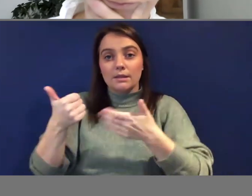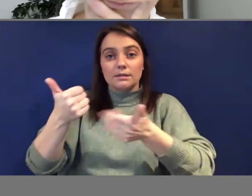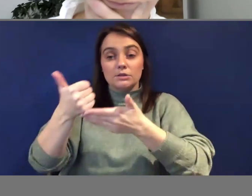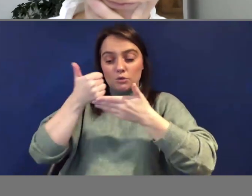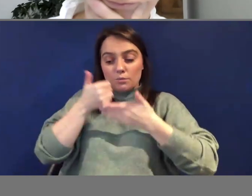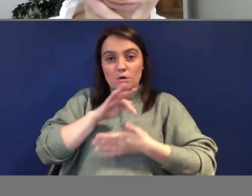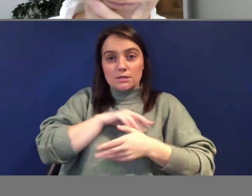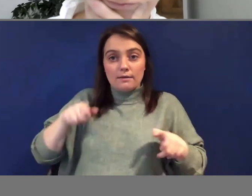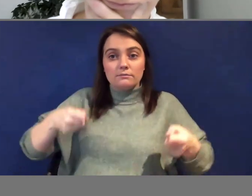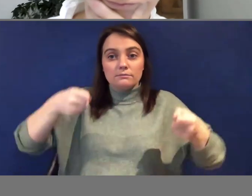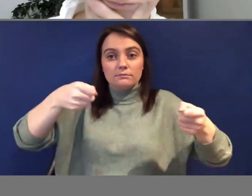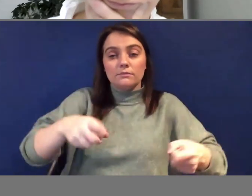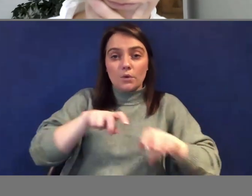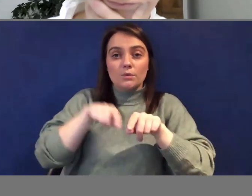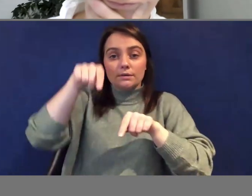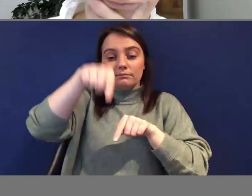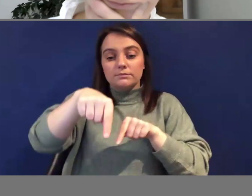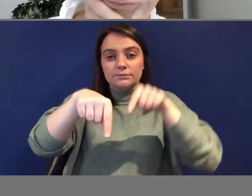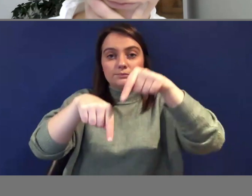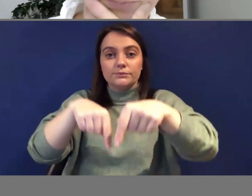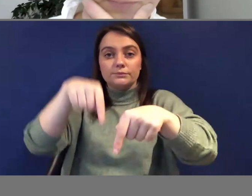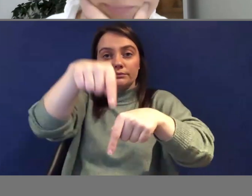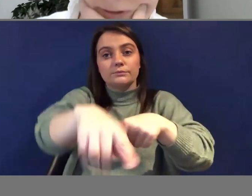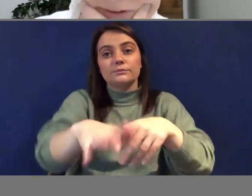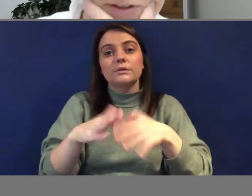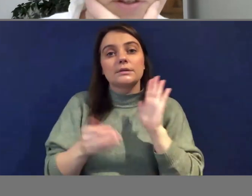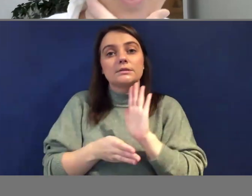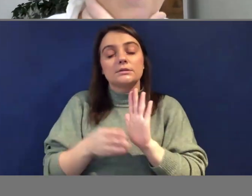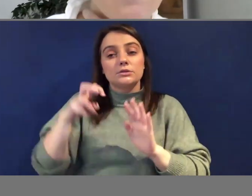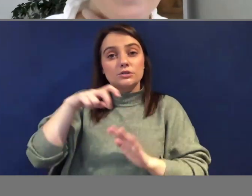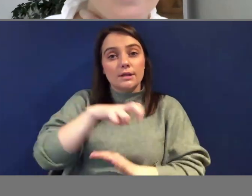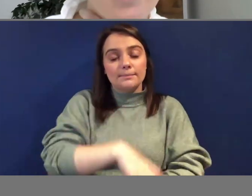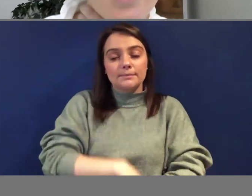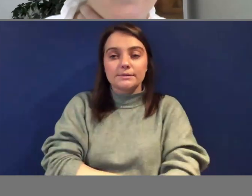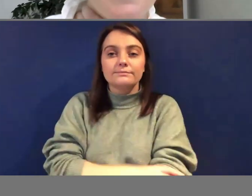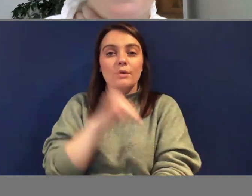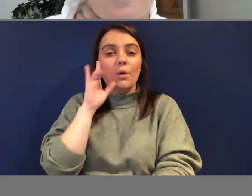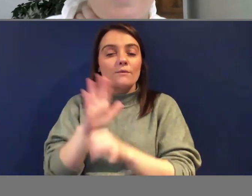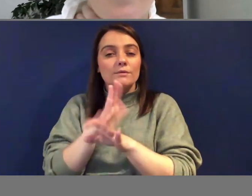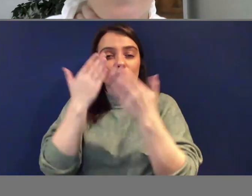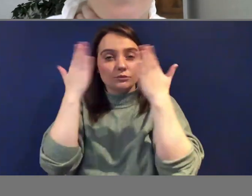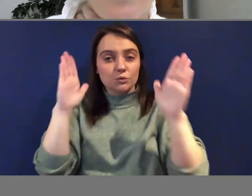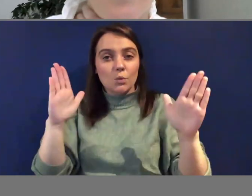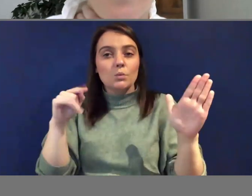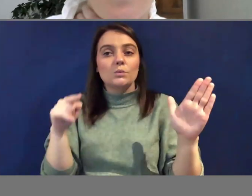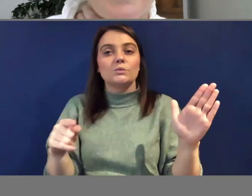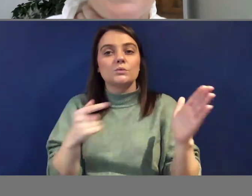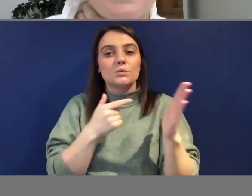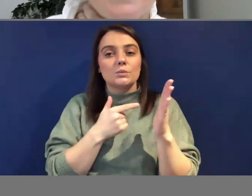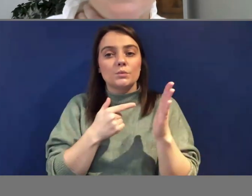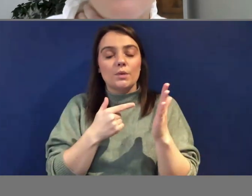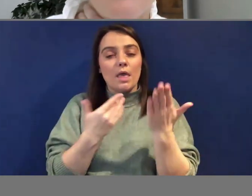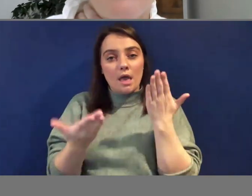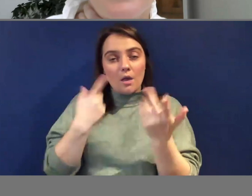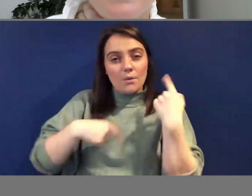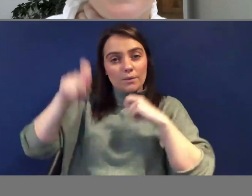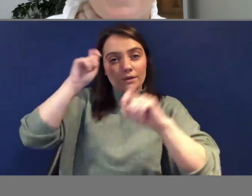her to alternate legs as she climbs >> so I hope that video just shows how when we consider the